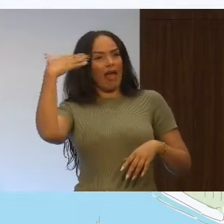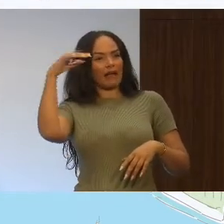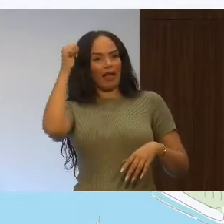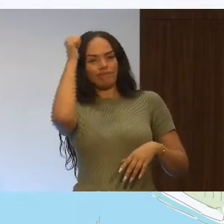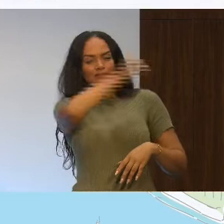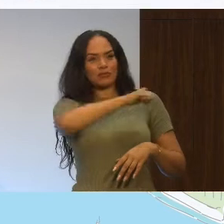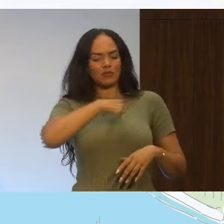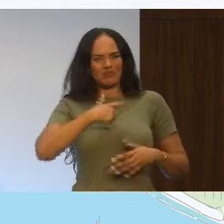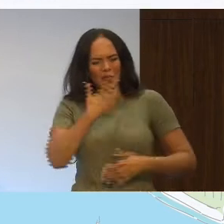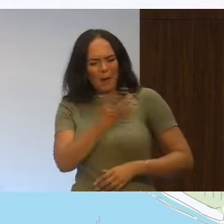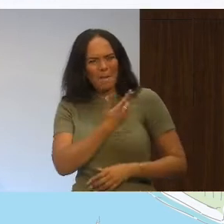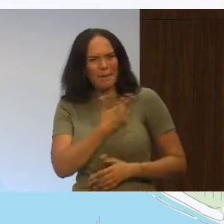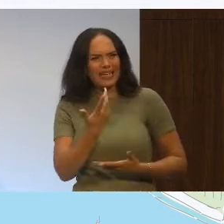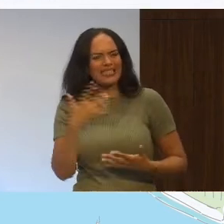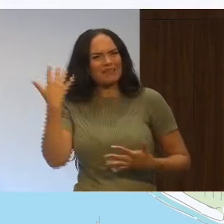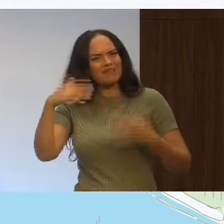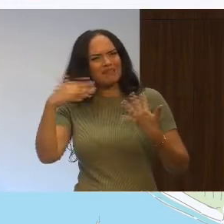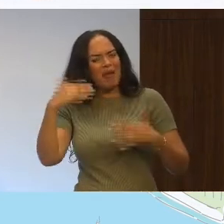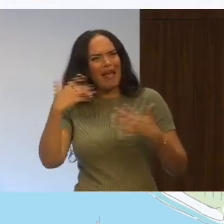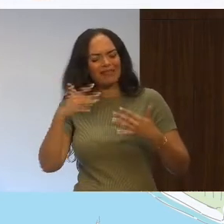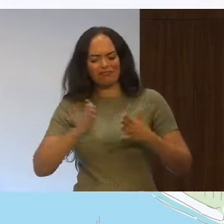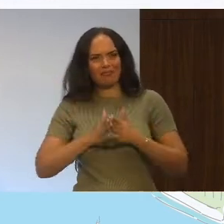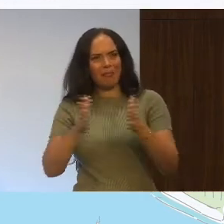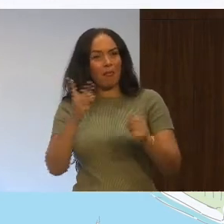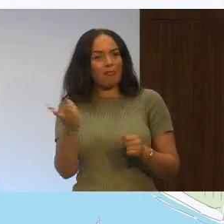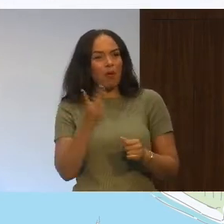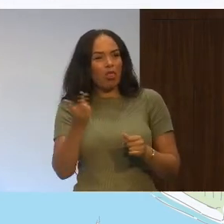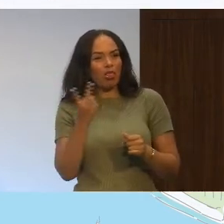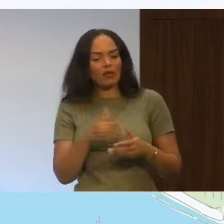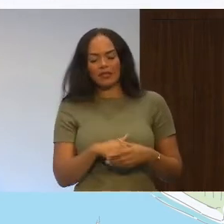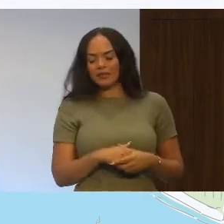but they still fit the criteria on both groups. Meniere’s disease is the main differential diagnosis